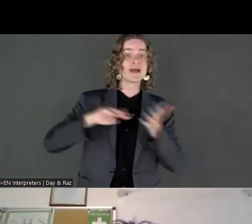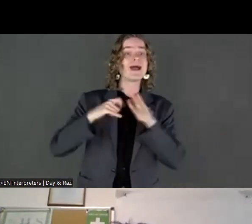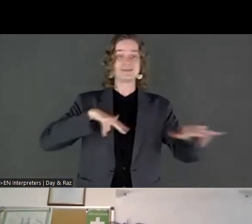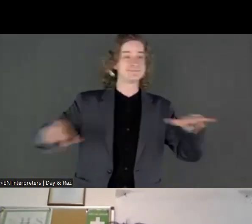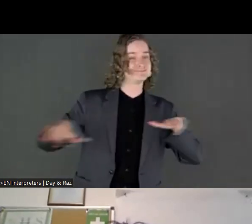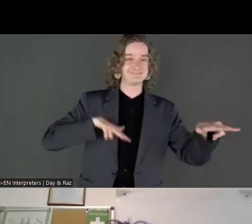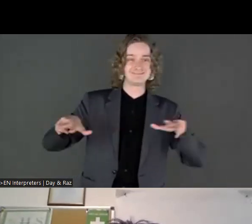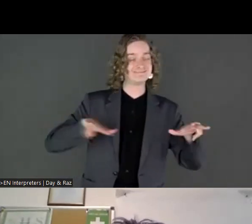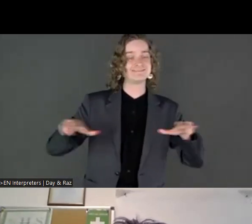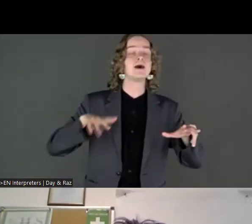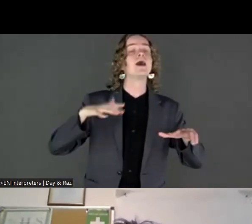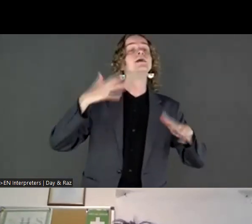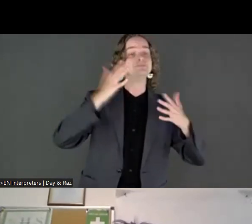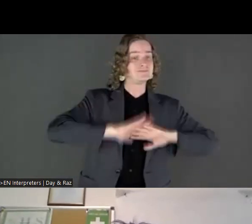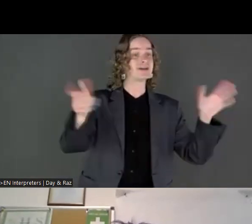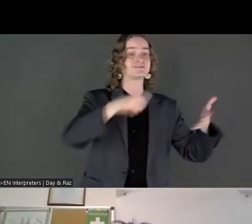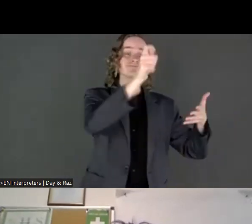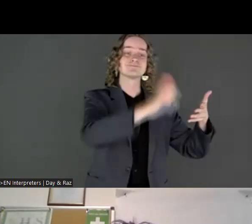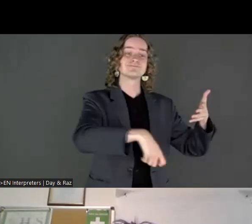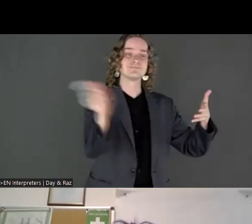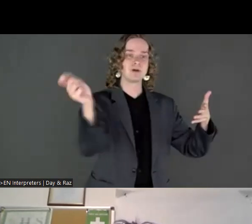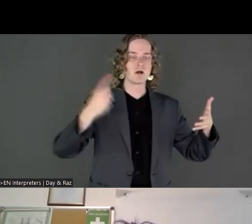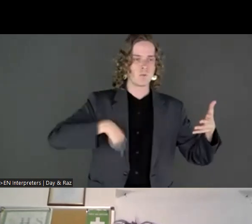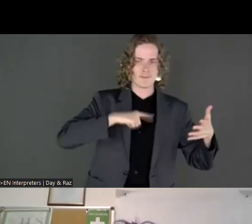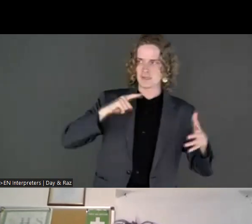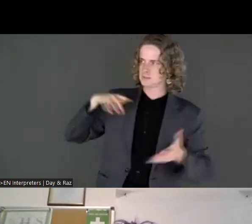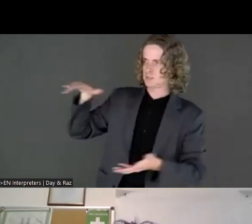when we're talking about the procurement of medical equipments, or medical accessibility.